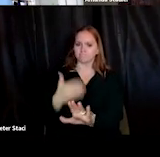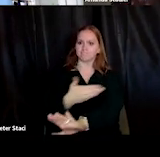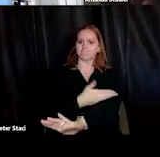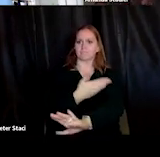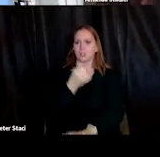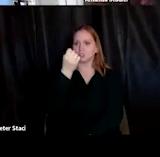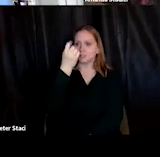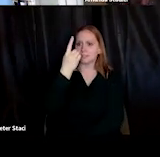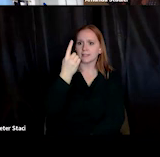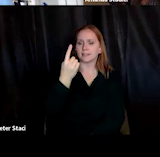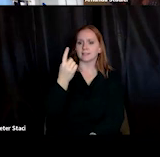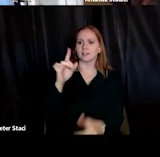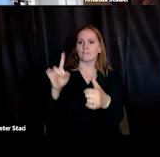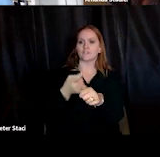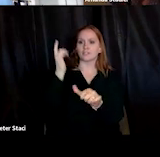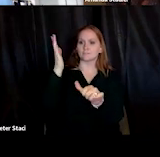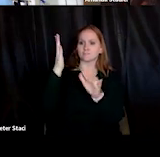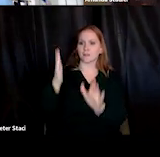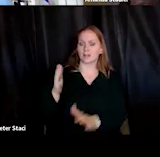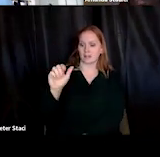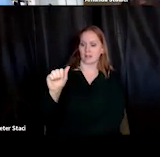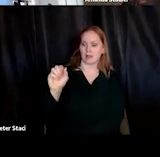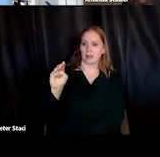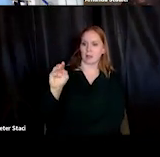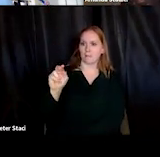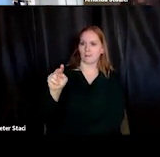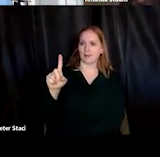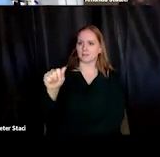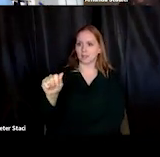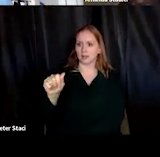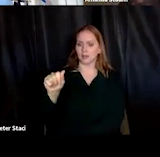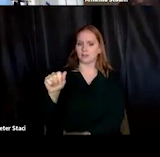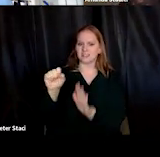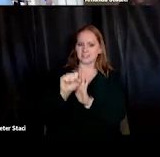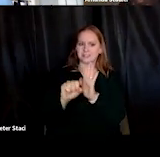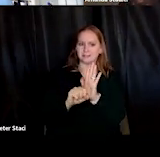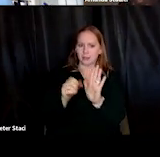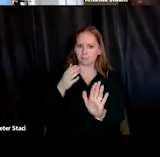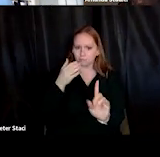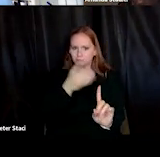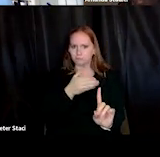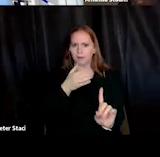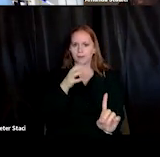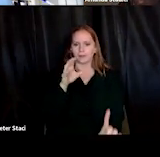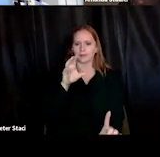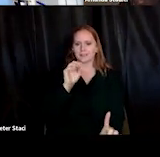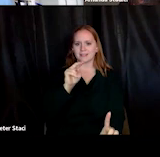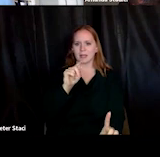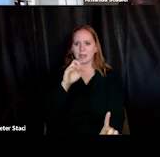Amanda, who not only is the state PATH contact, she's also the SOAR state lead. And she knows intimately